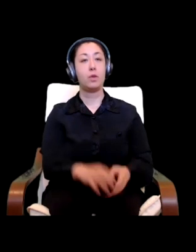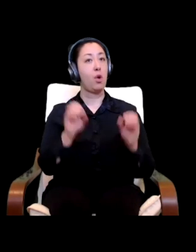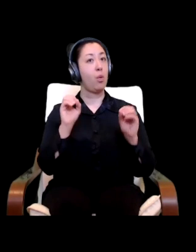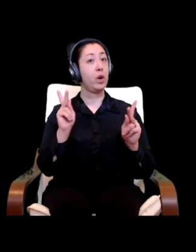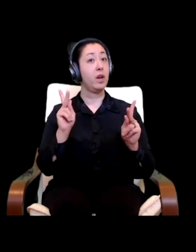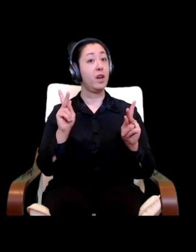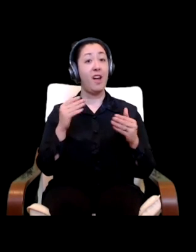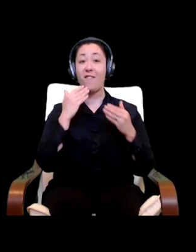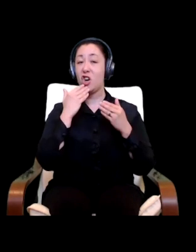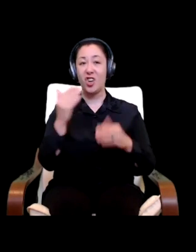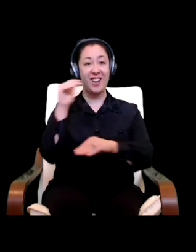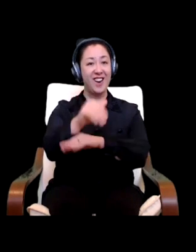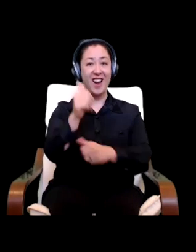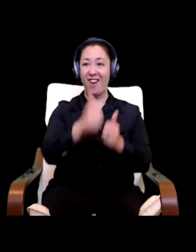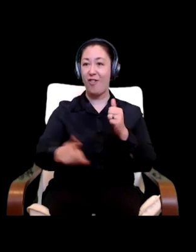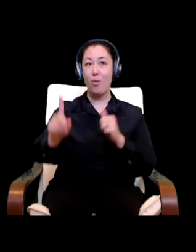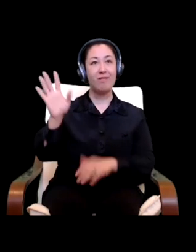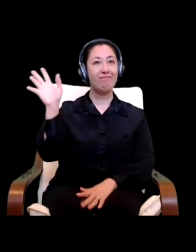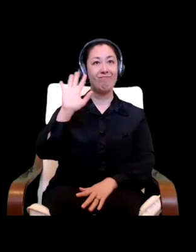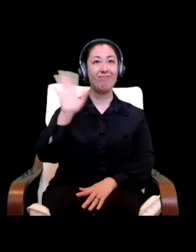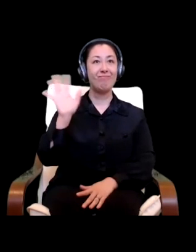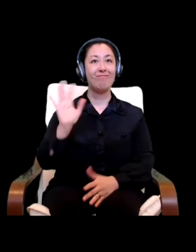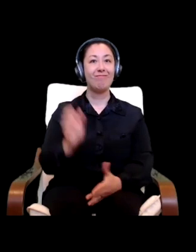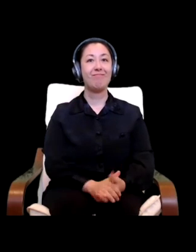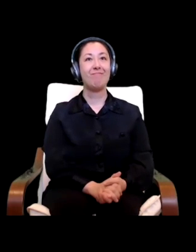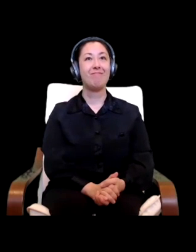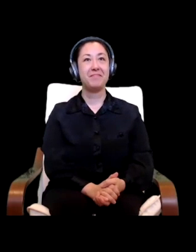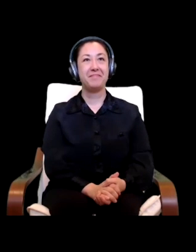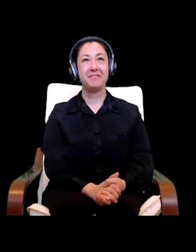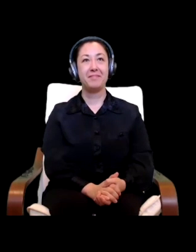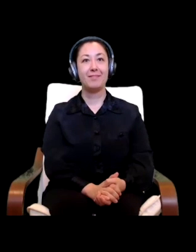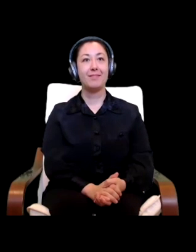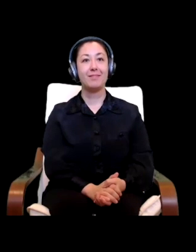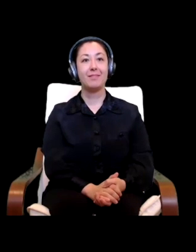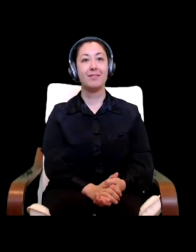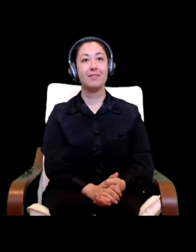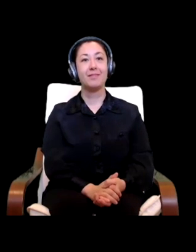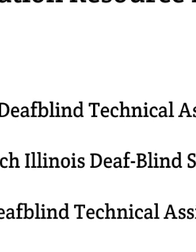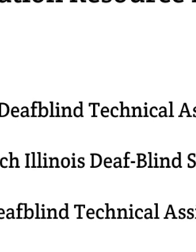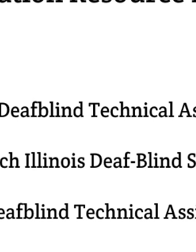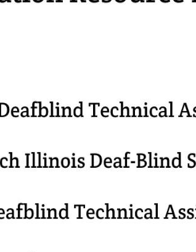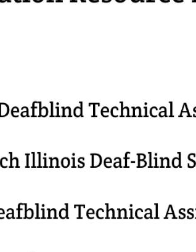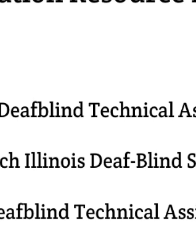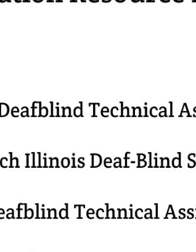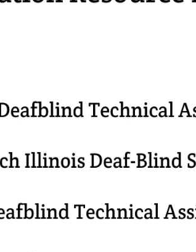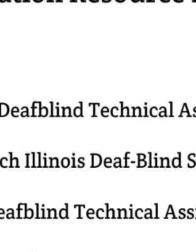Have a good night everyone.